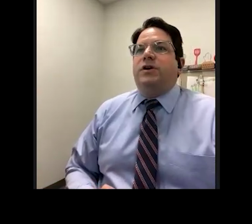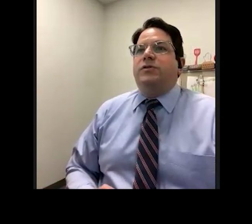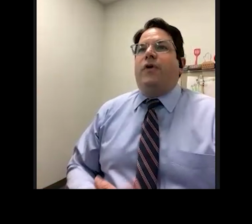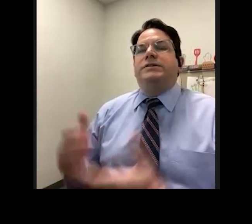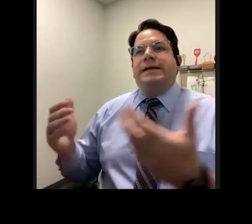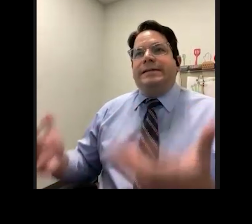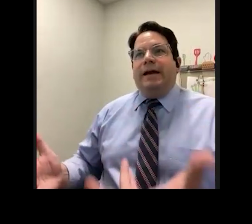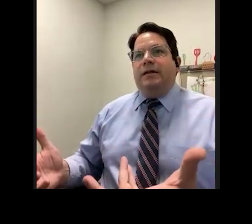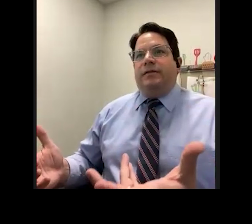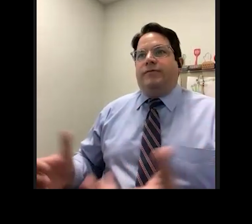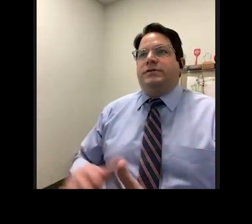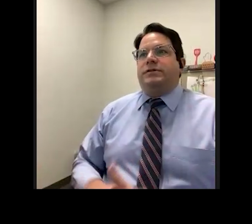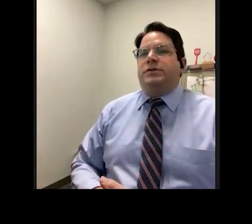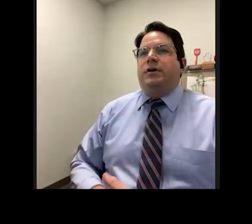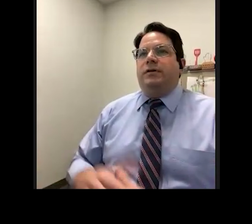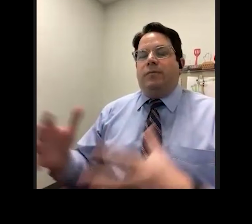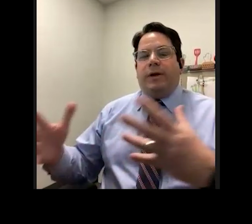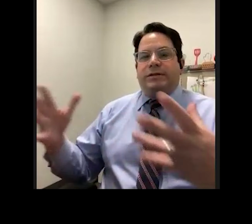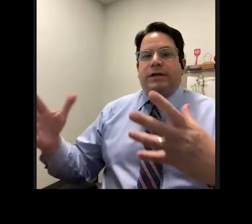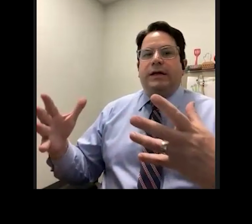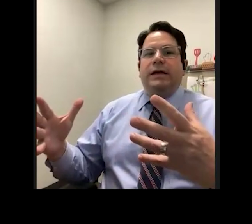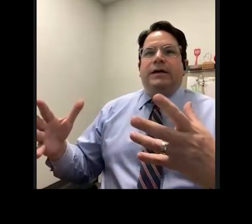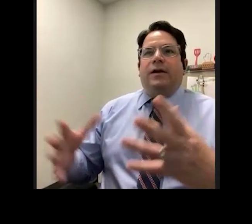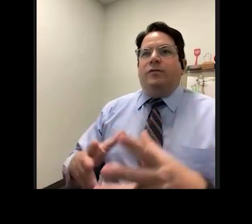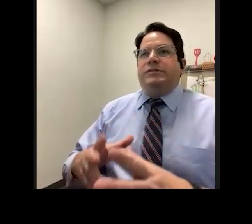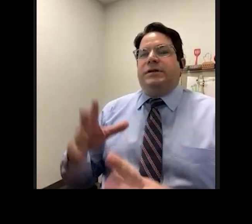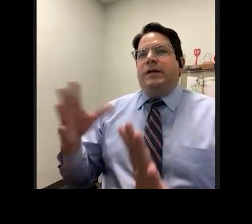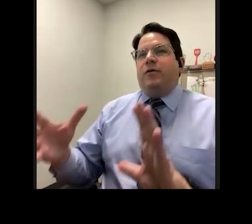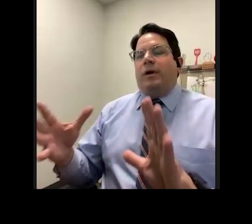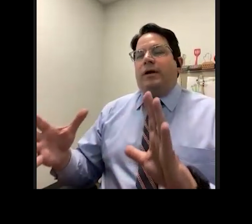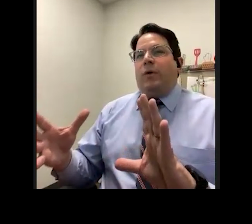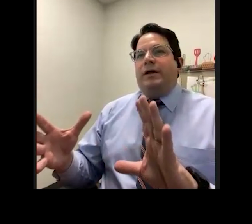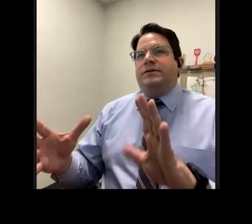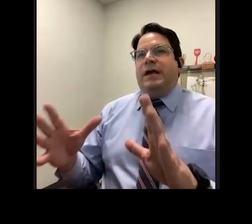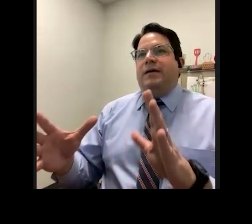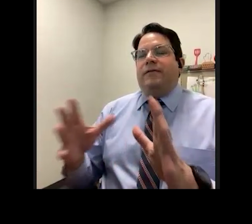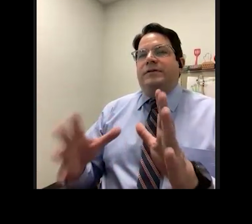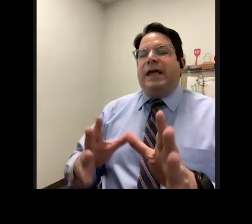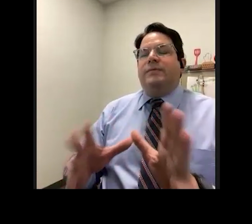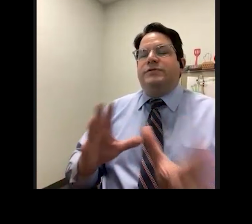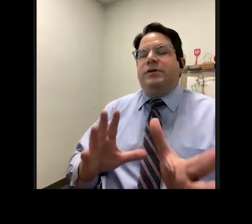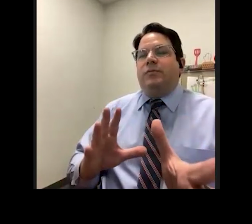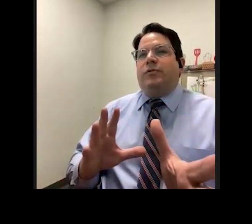All right, so as far as identity theft is concerned, basically just another way of saying scams